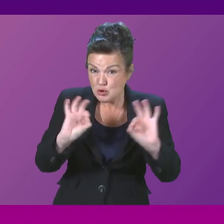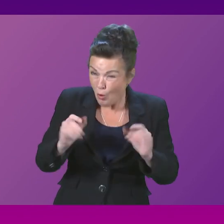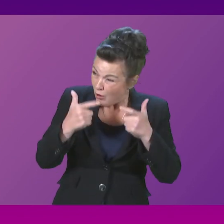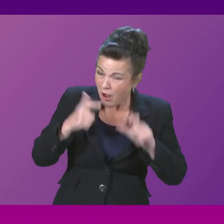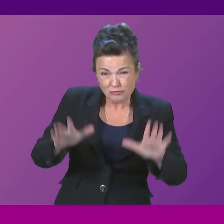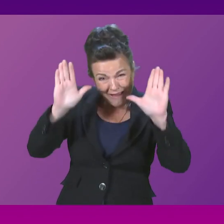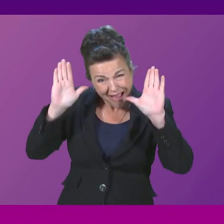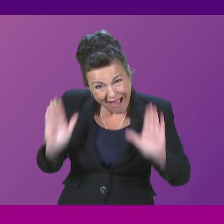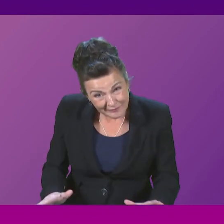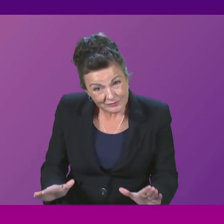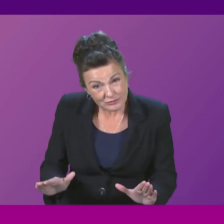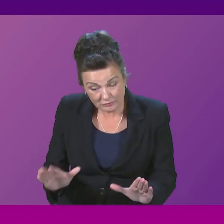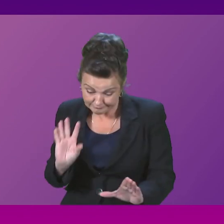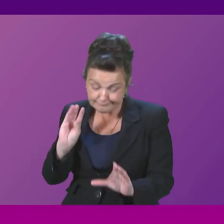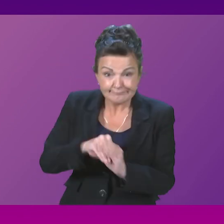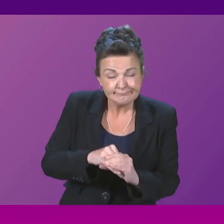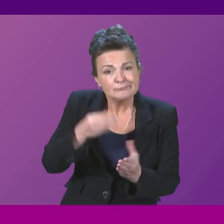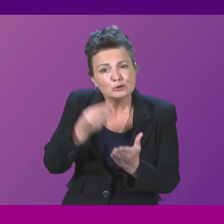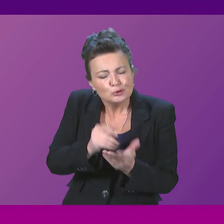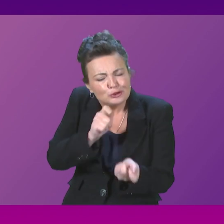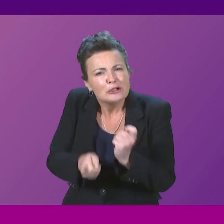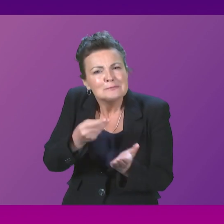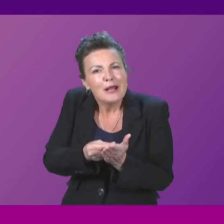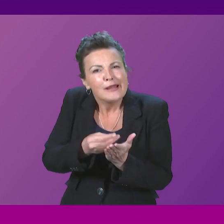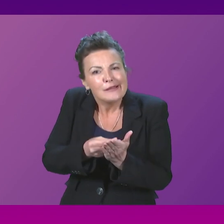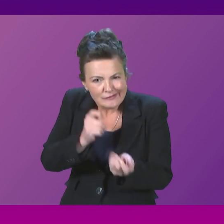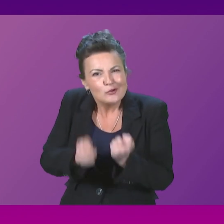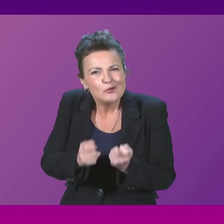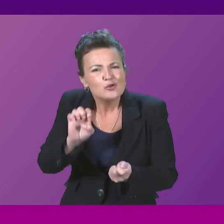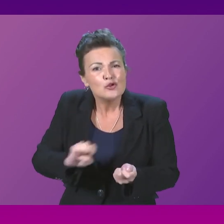said Graham Avery, former senior adviser at the European Policy Centre.